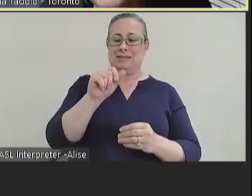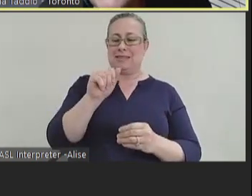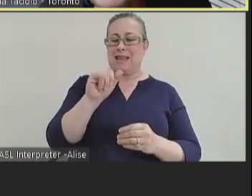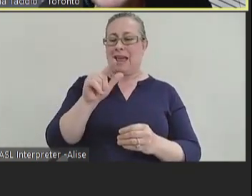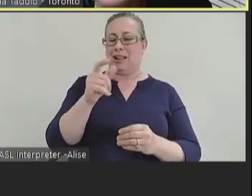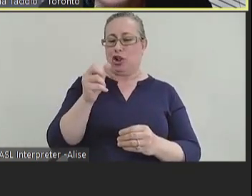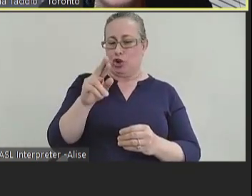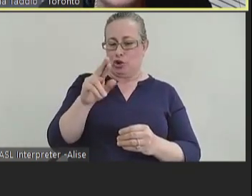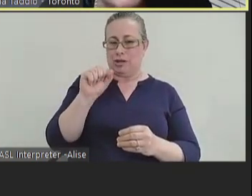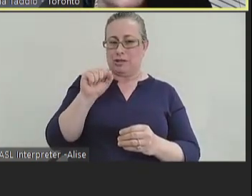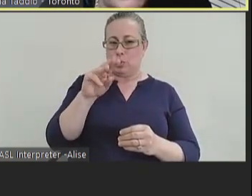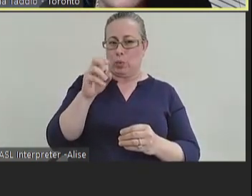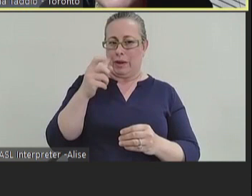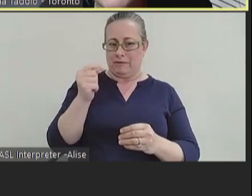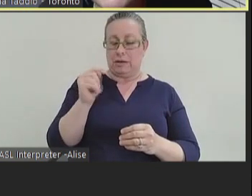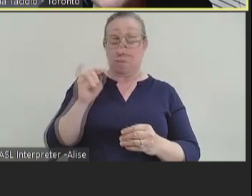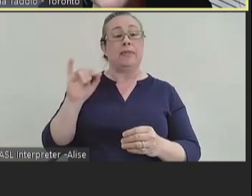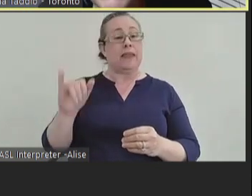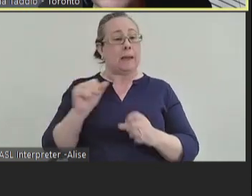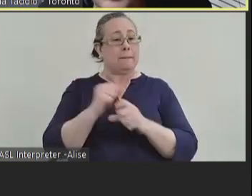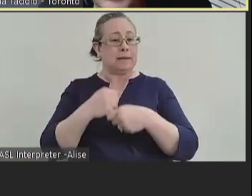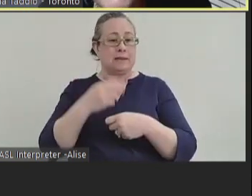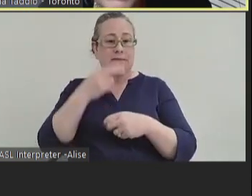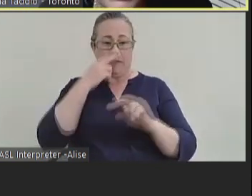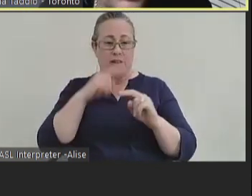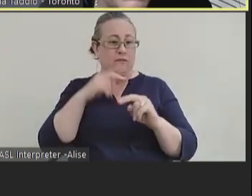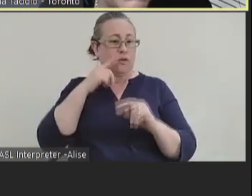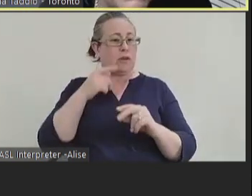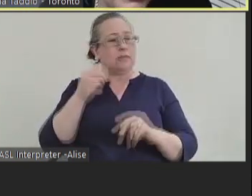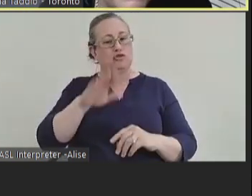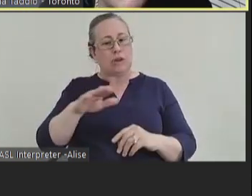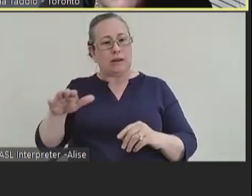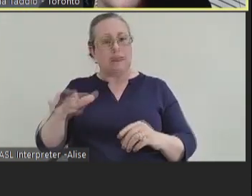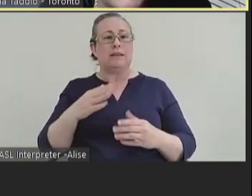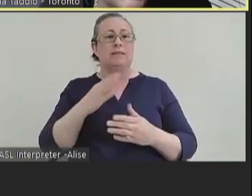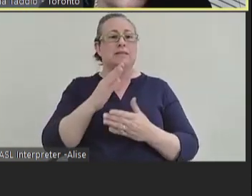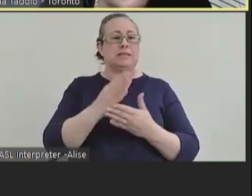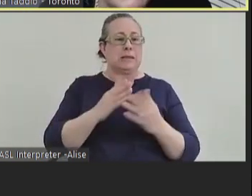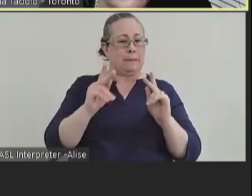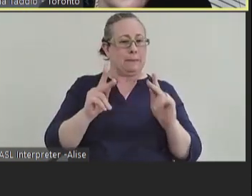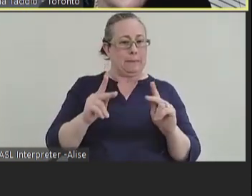that makes it fun for the child. And there's some quotes across the slide here that you can see